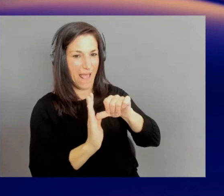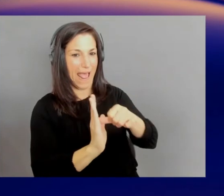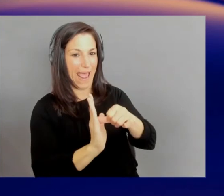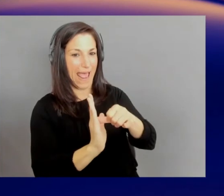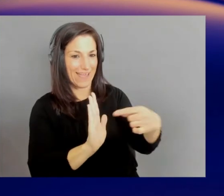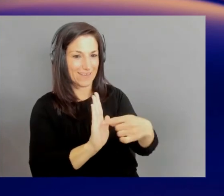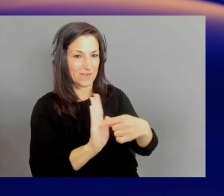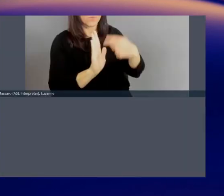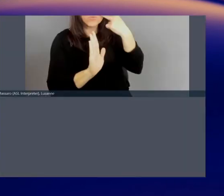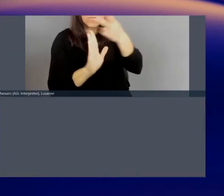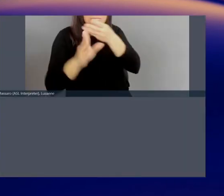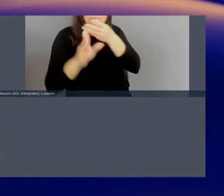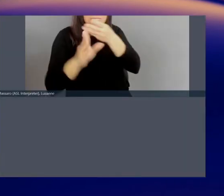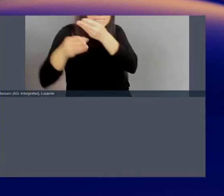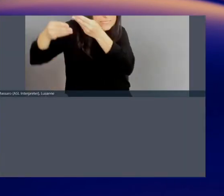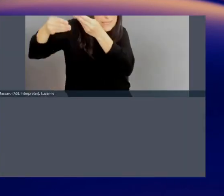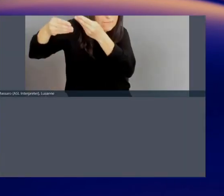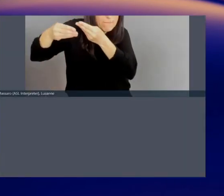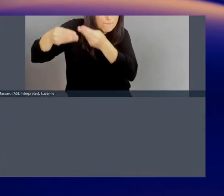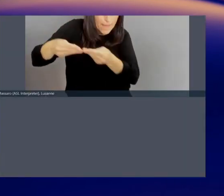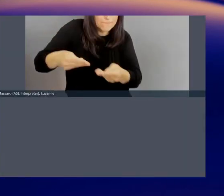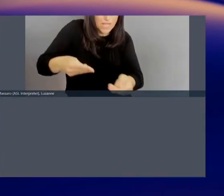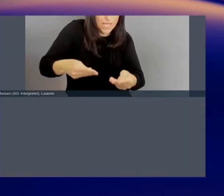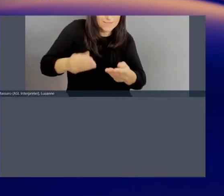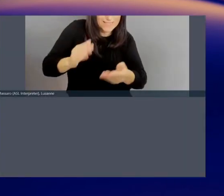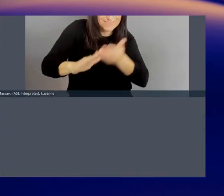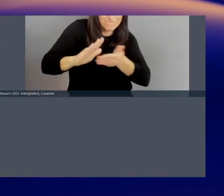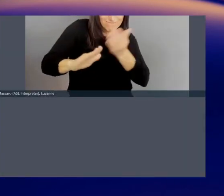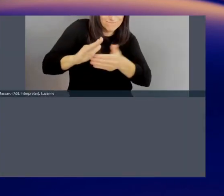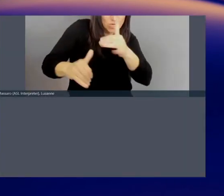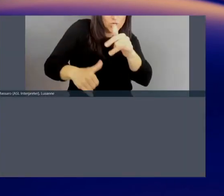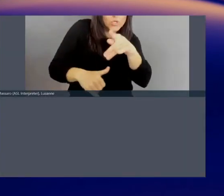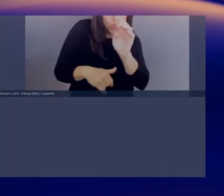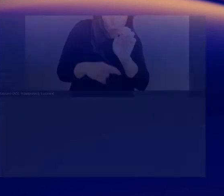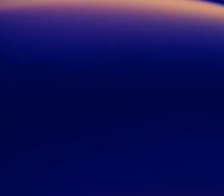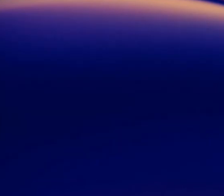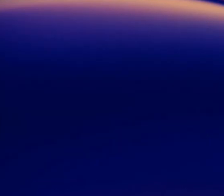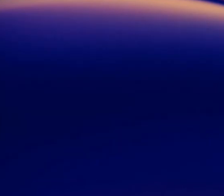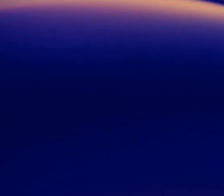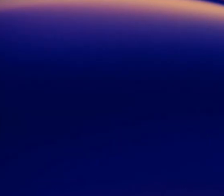it's executing code from that Python SDK in the background. Yeah. But essentially each one of these steps is running a